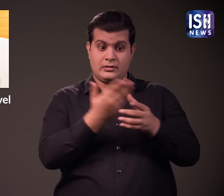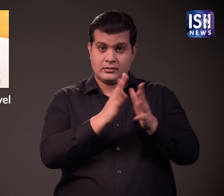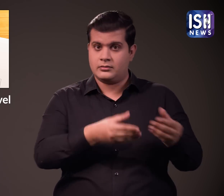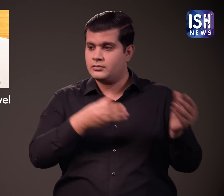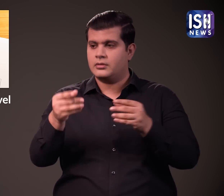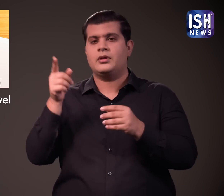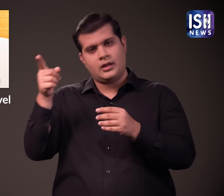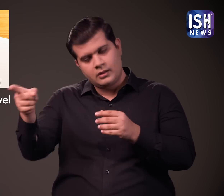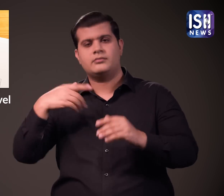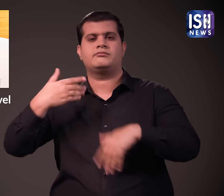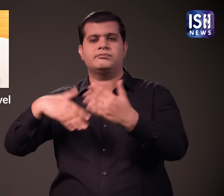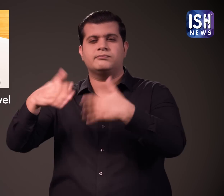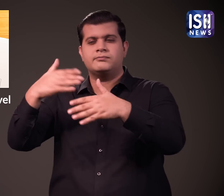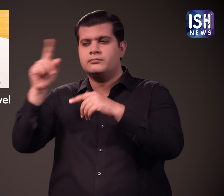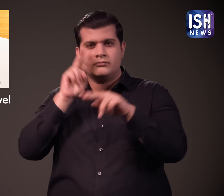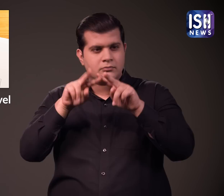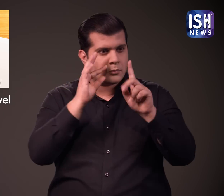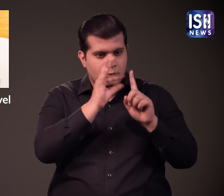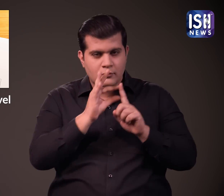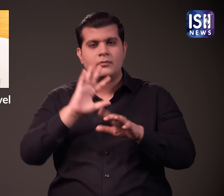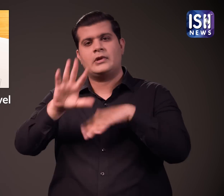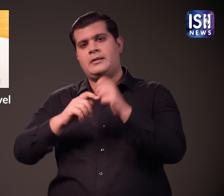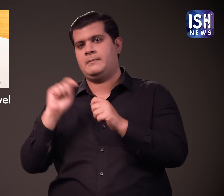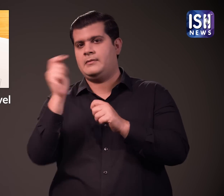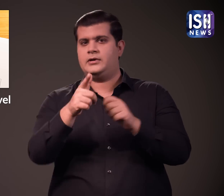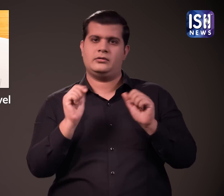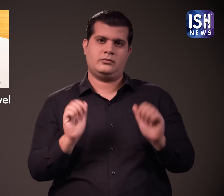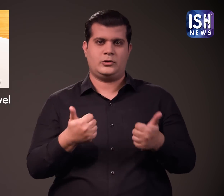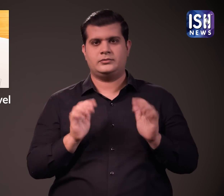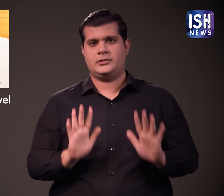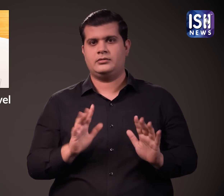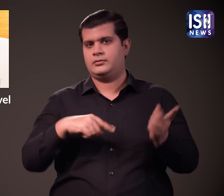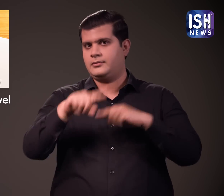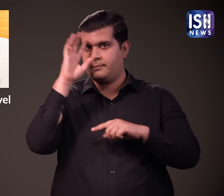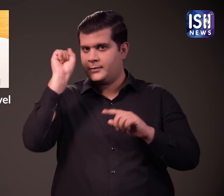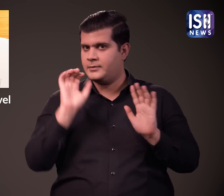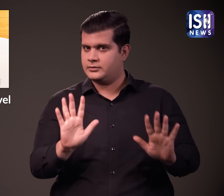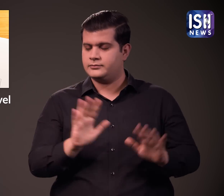Once you submit the documents, the insurance company will review and pass the insurance claim for payment. Remember this.